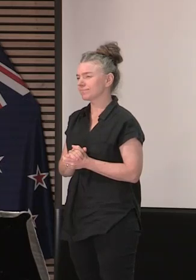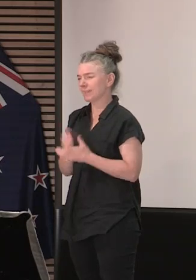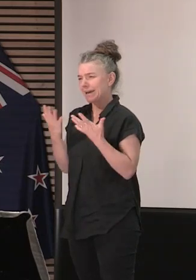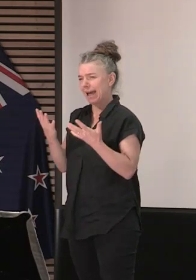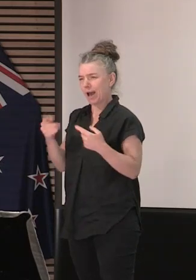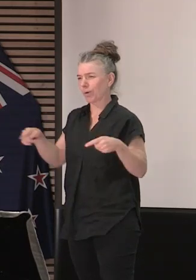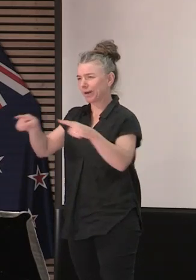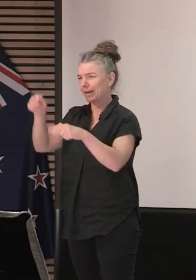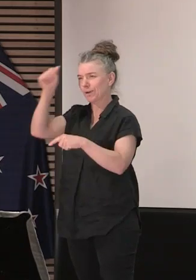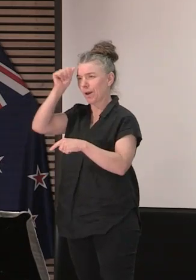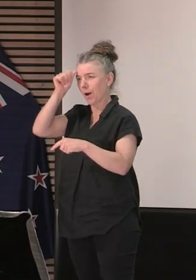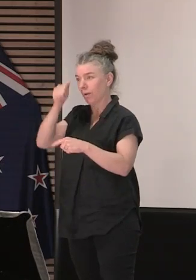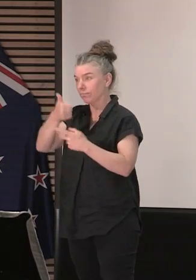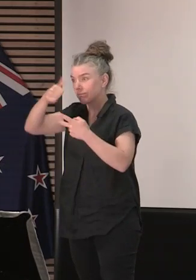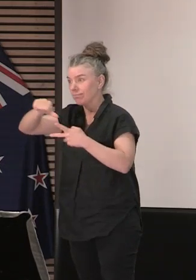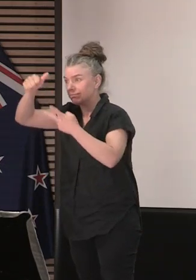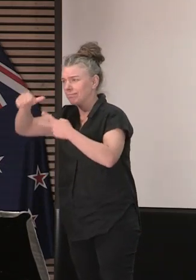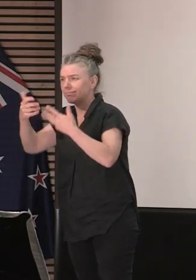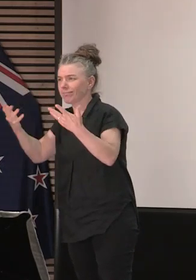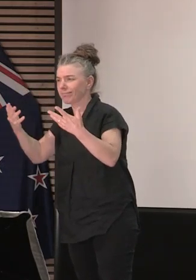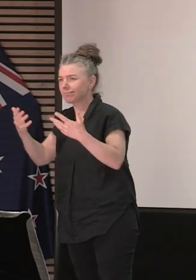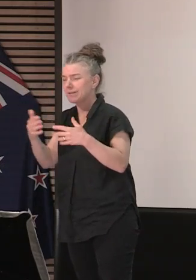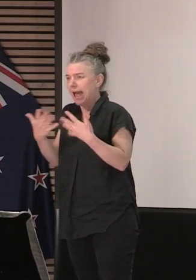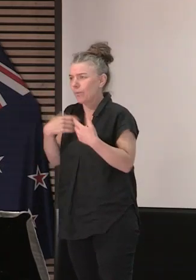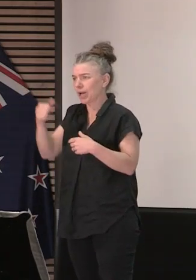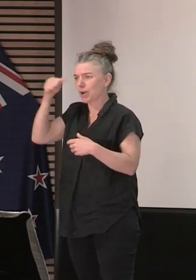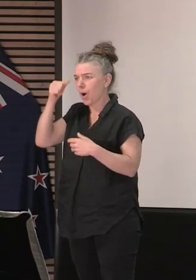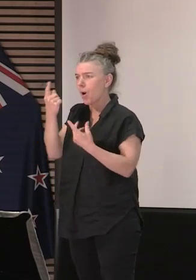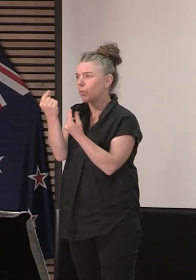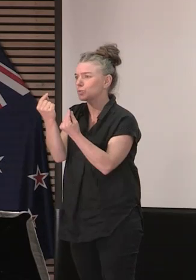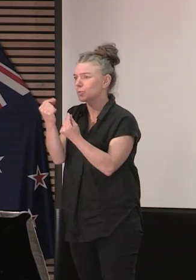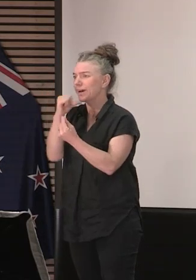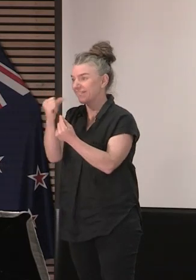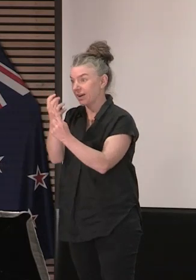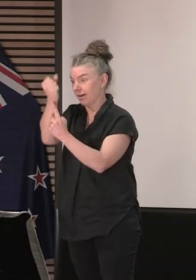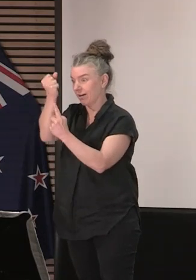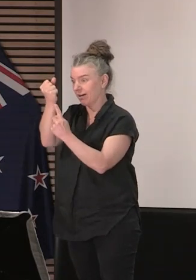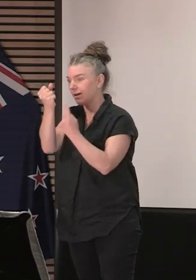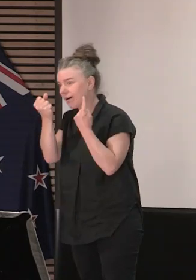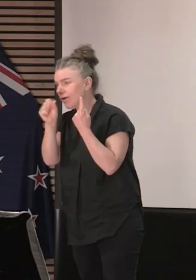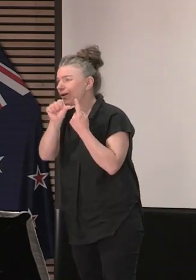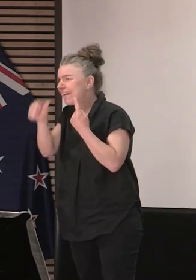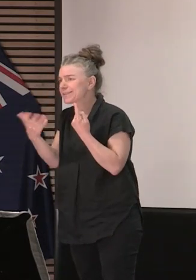To know where we are andexactly what we need to dowhen we get there so we canall have a plan.